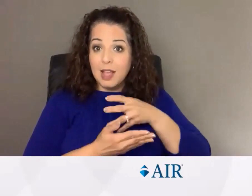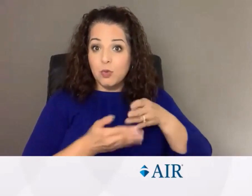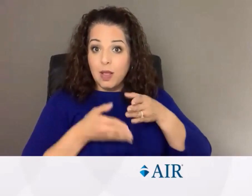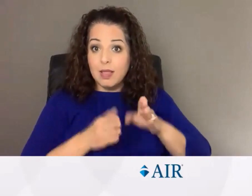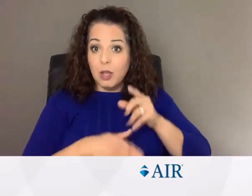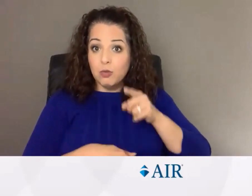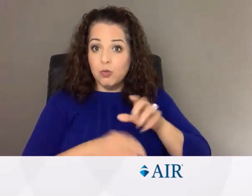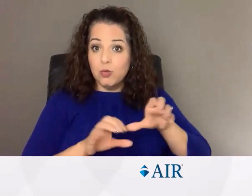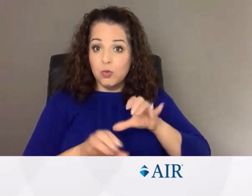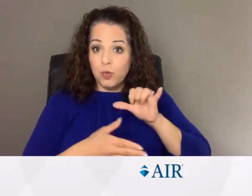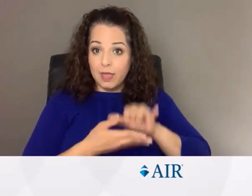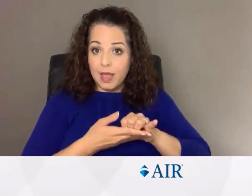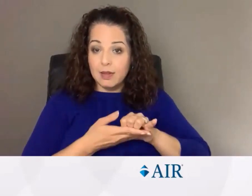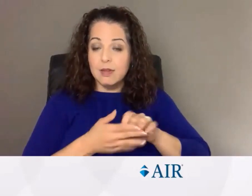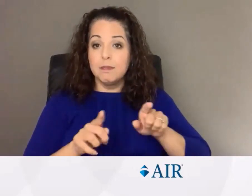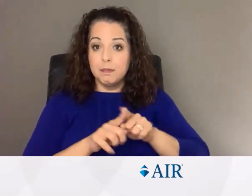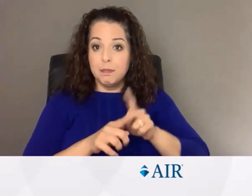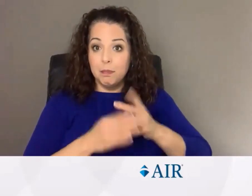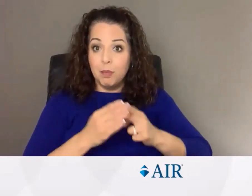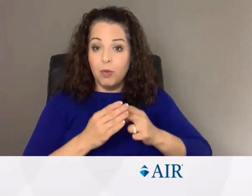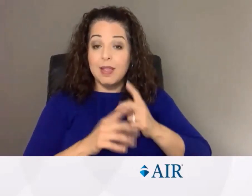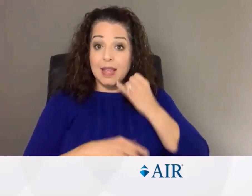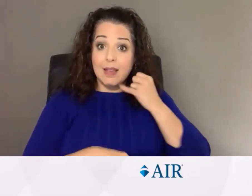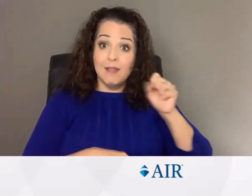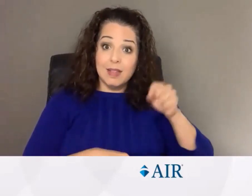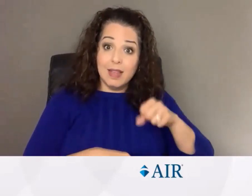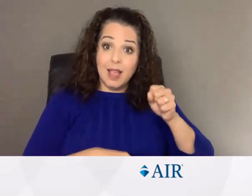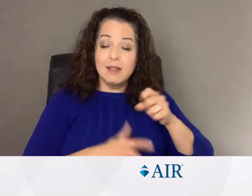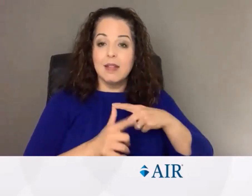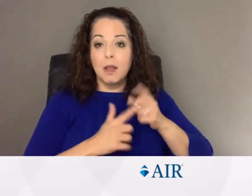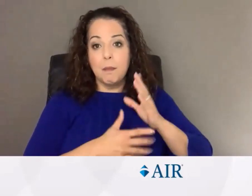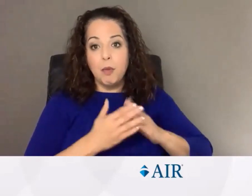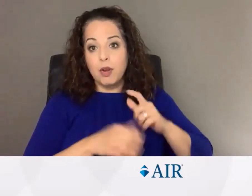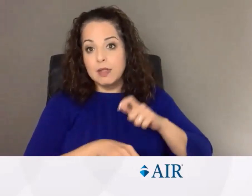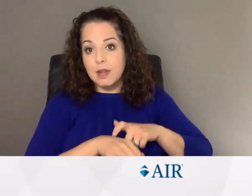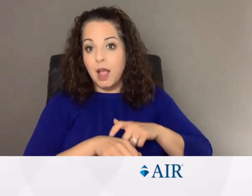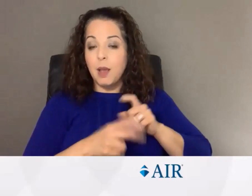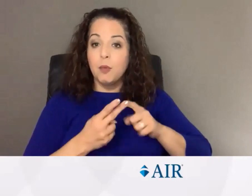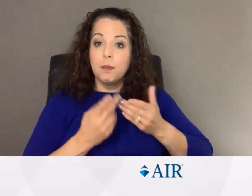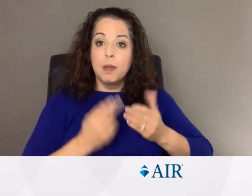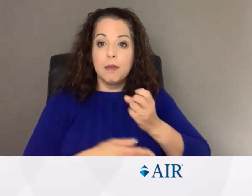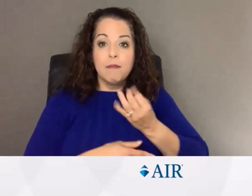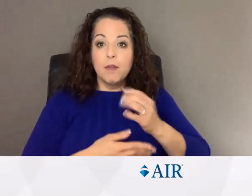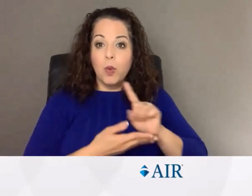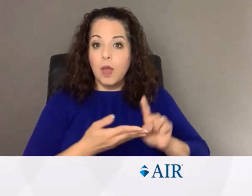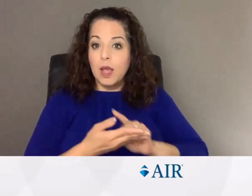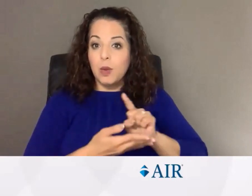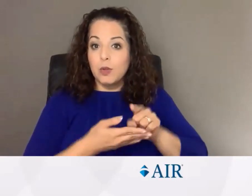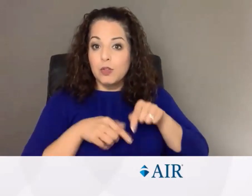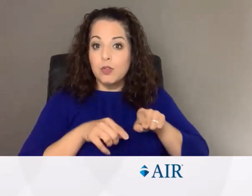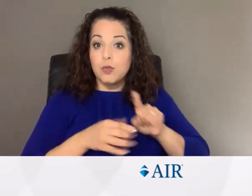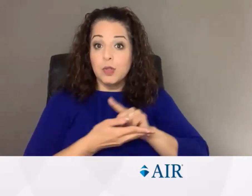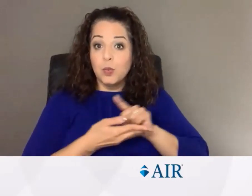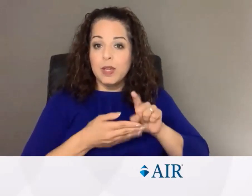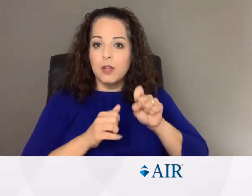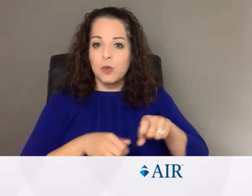And if yes as a part time or even few hours a week, you can discuss with your manager what